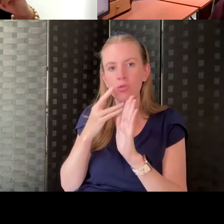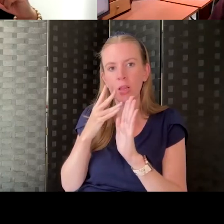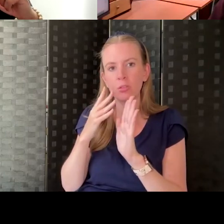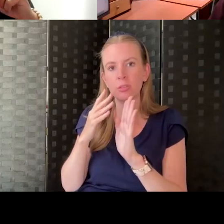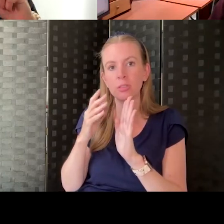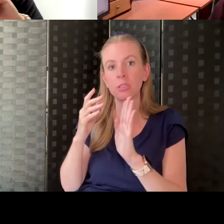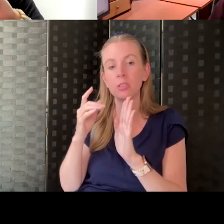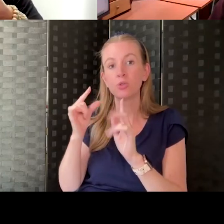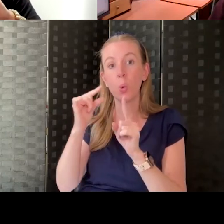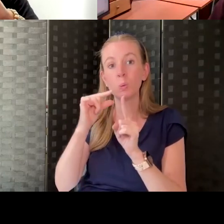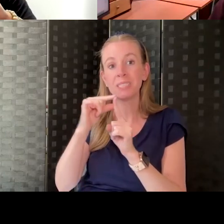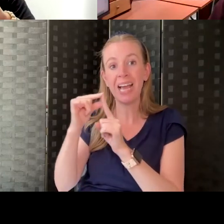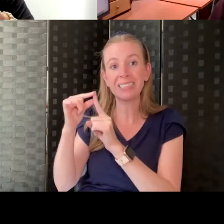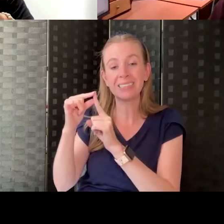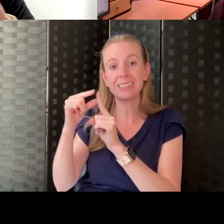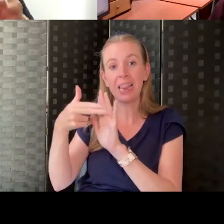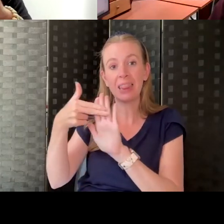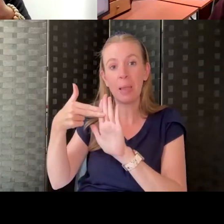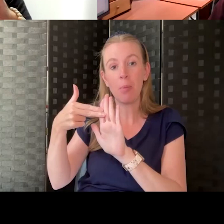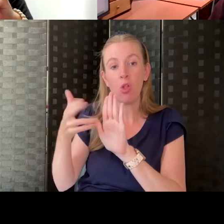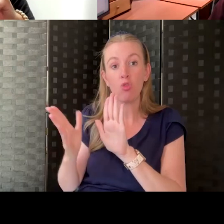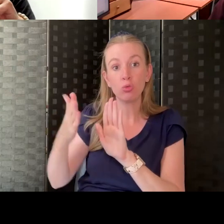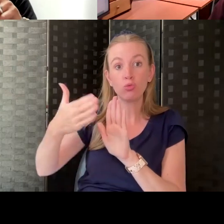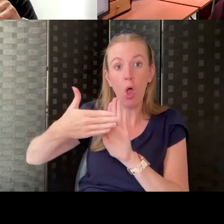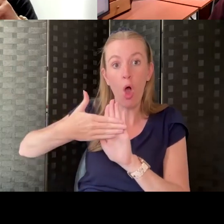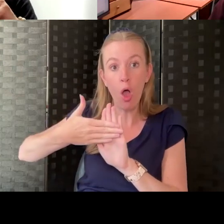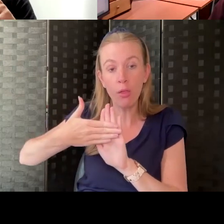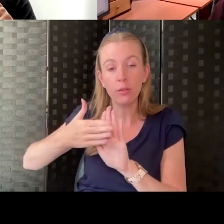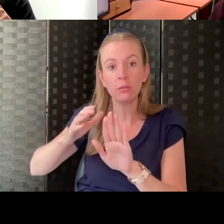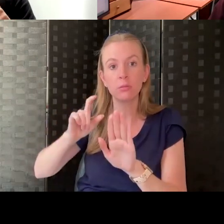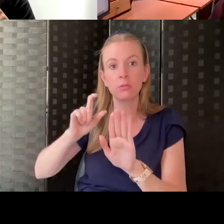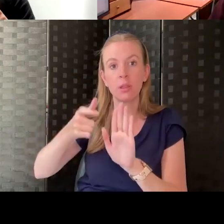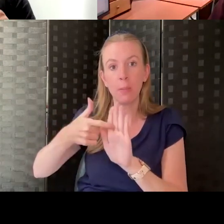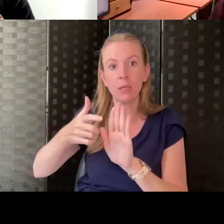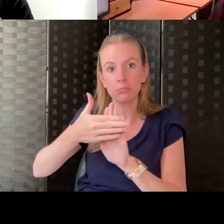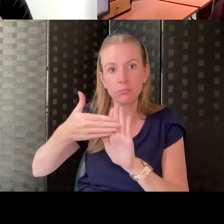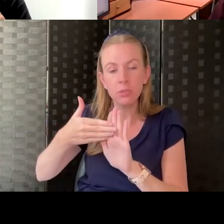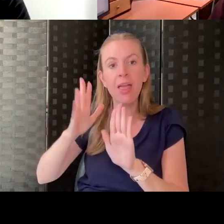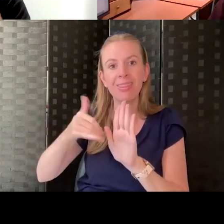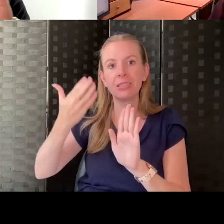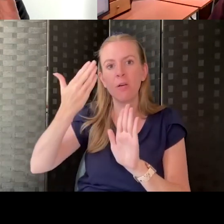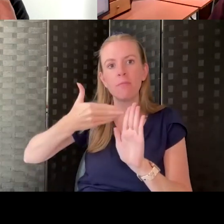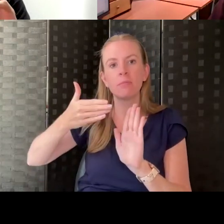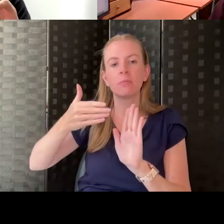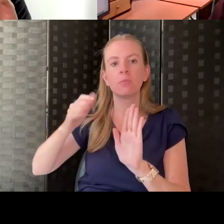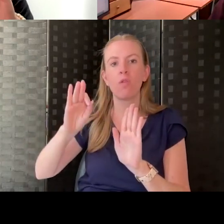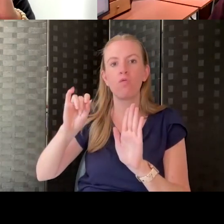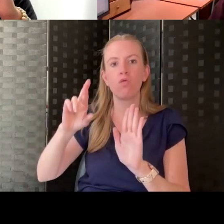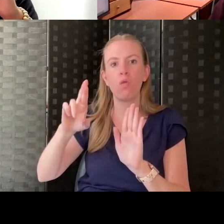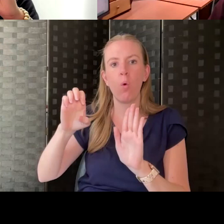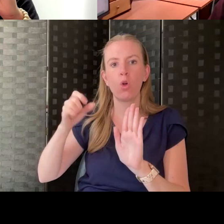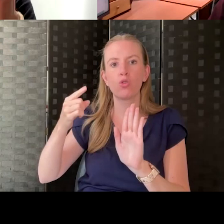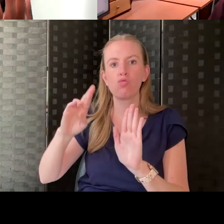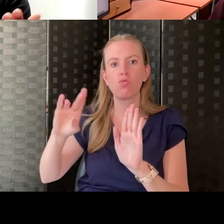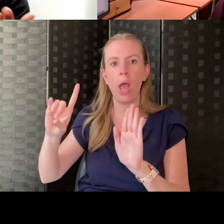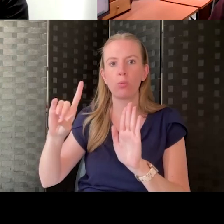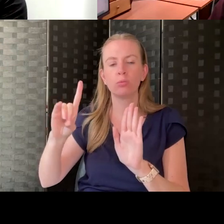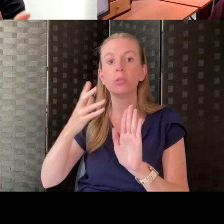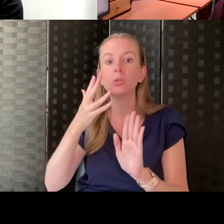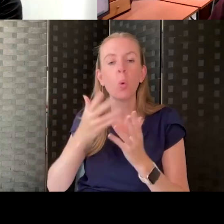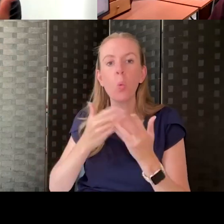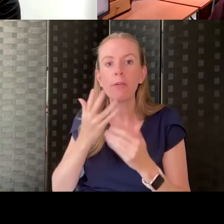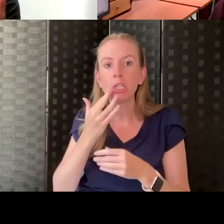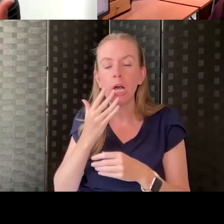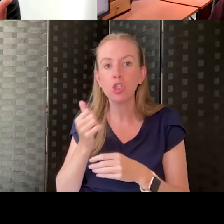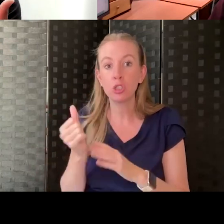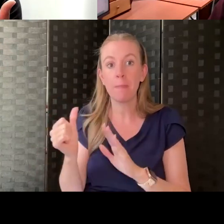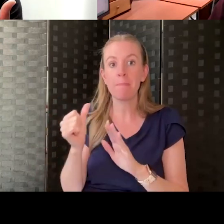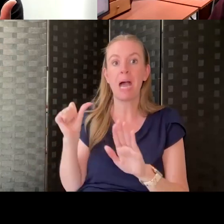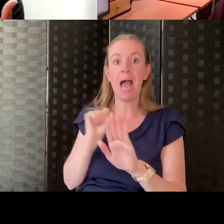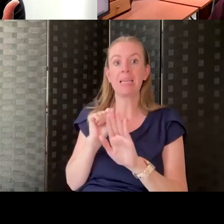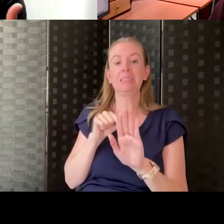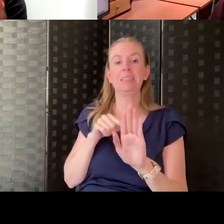label that sits on the button, whatever color is behind, that will always be considered background,